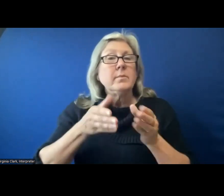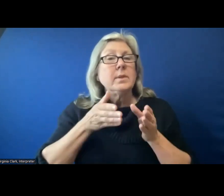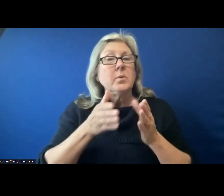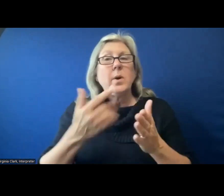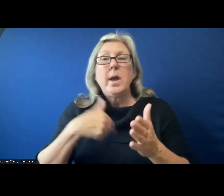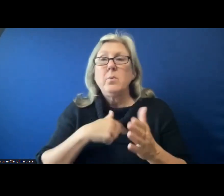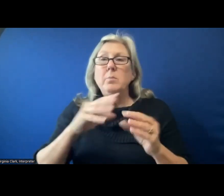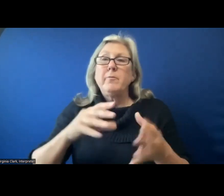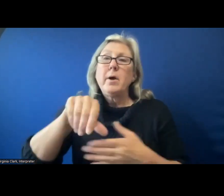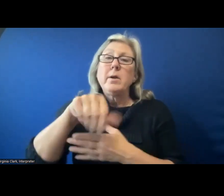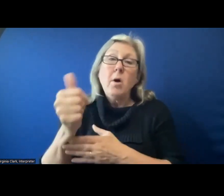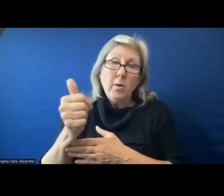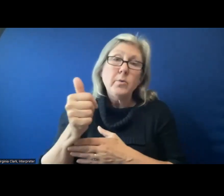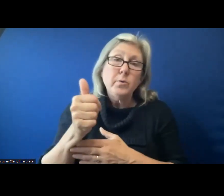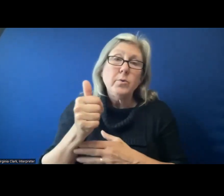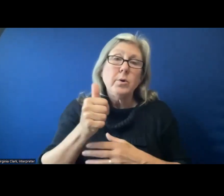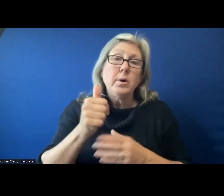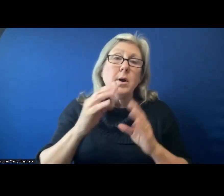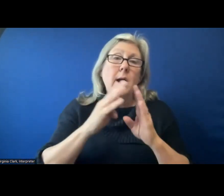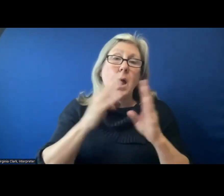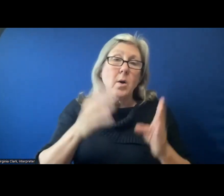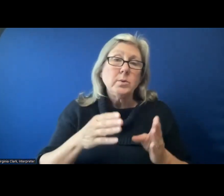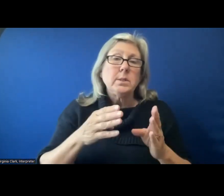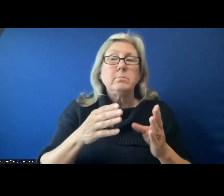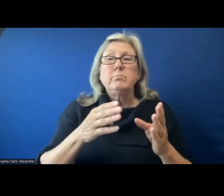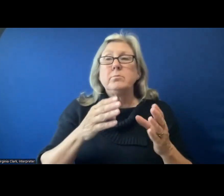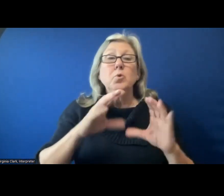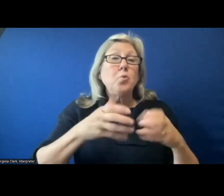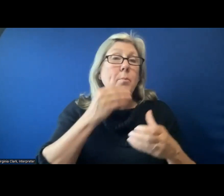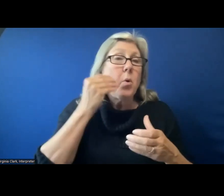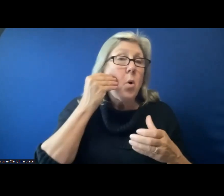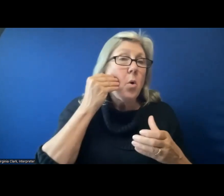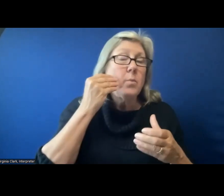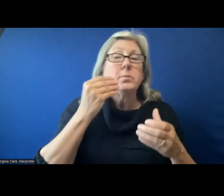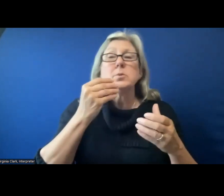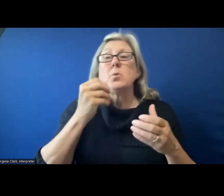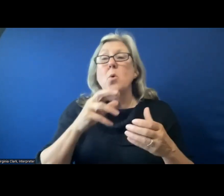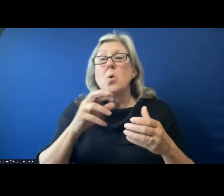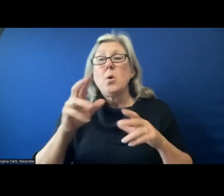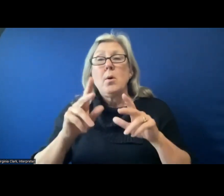particularly, shared living. And people would migrate into another model, if it was available.